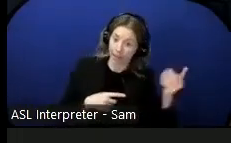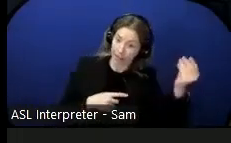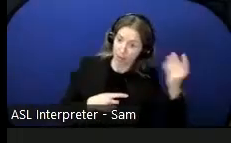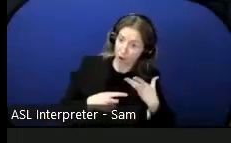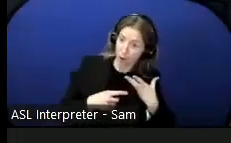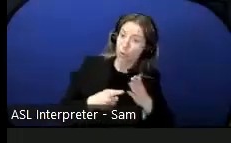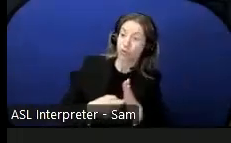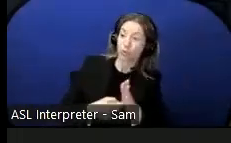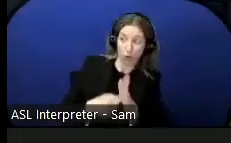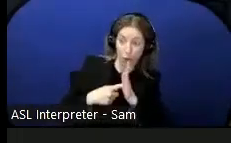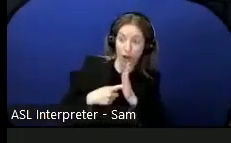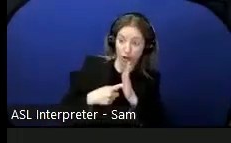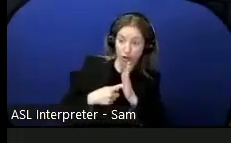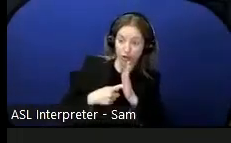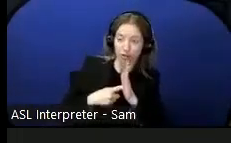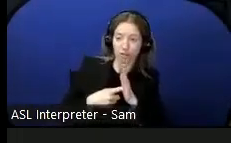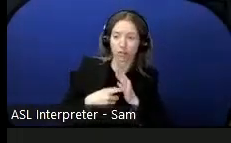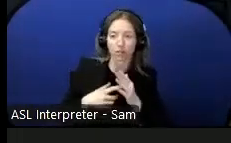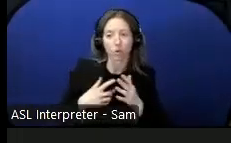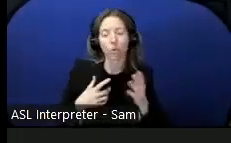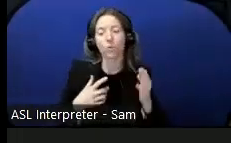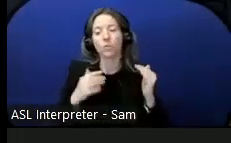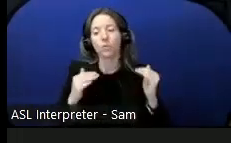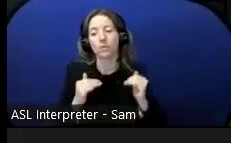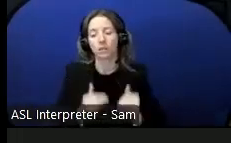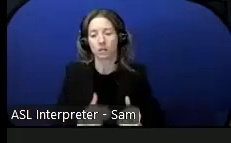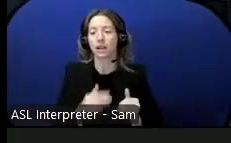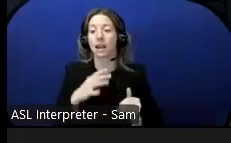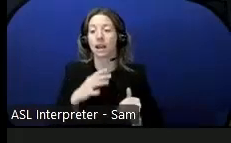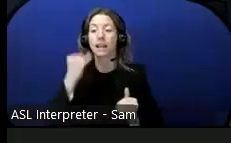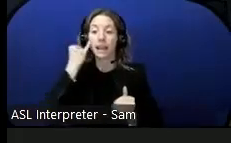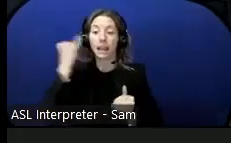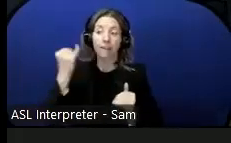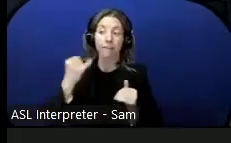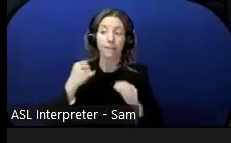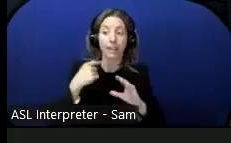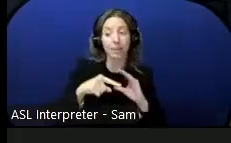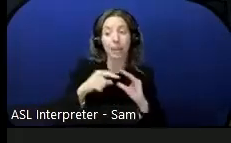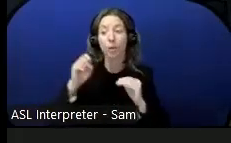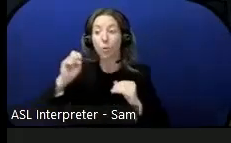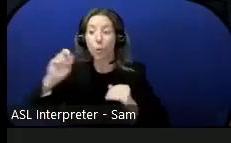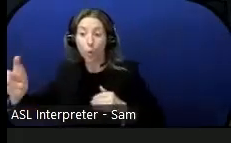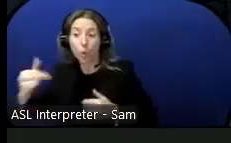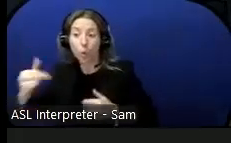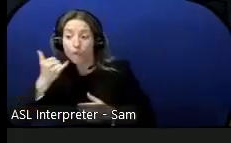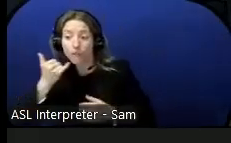So I need to know which fields are required. We see this in a lot of cases where partial data is entered